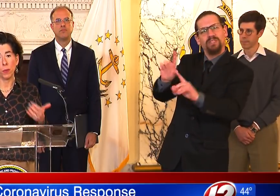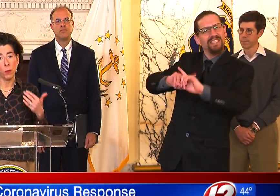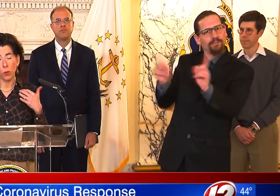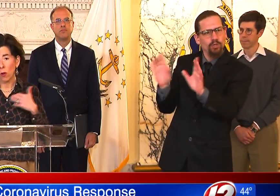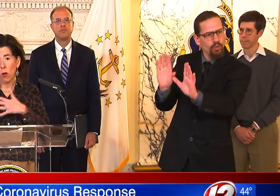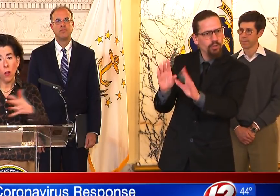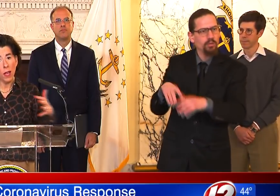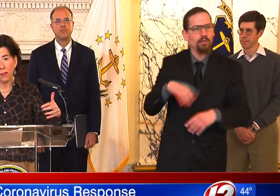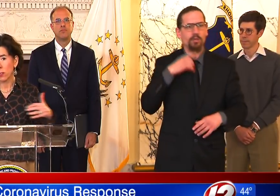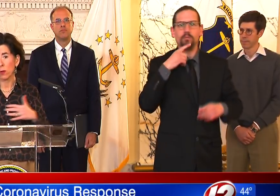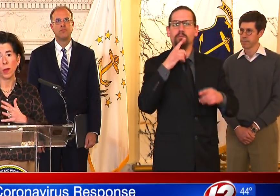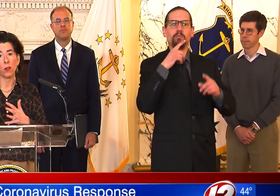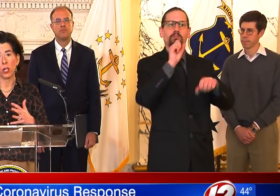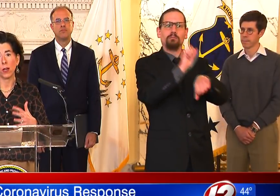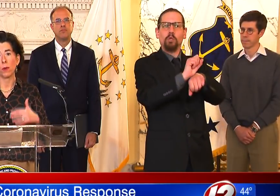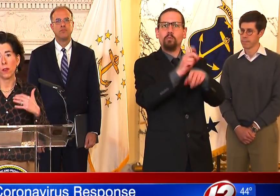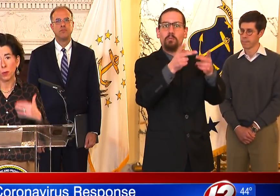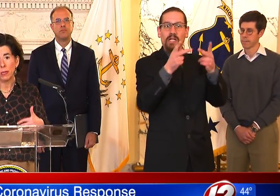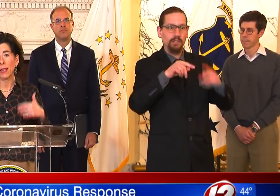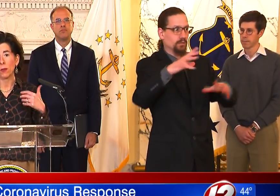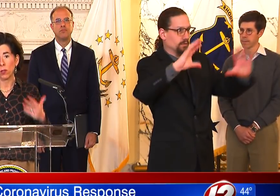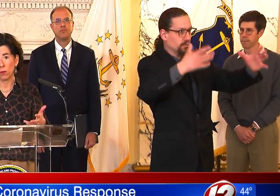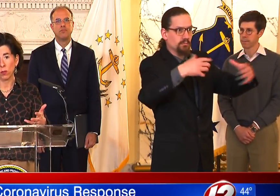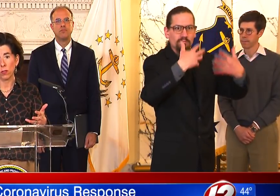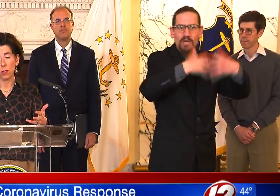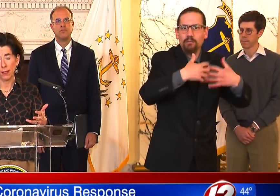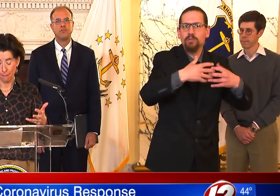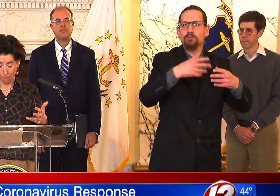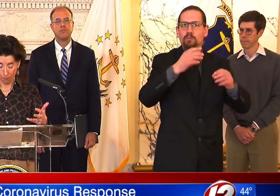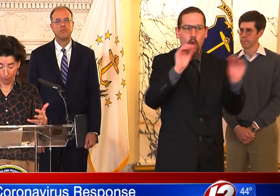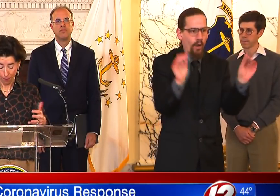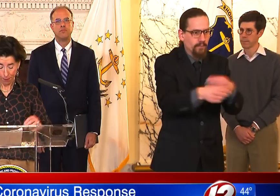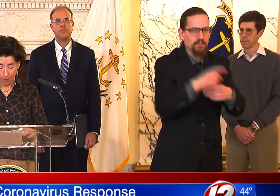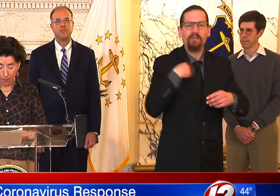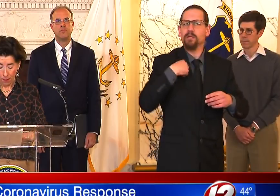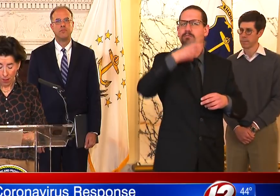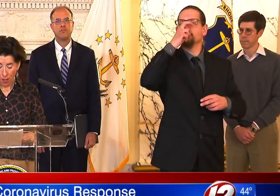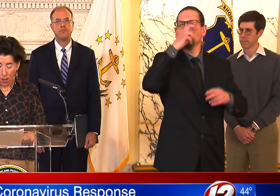00 TO 5:00 BECAUSE FRANKLY, WE NEED BETTER